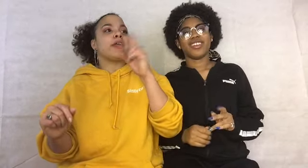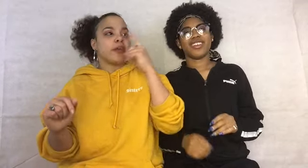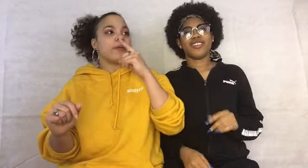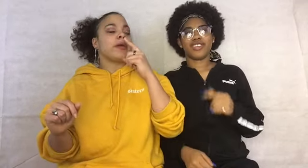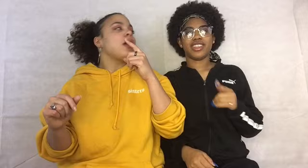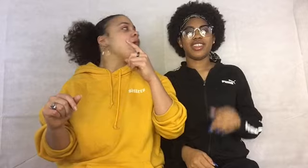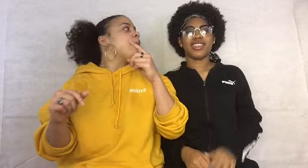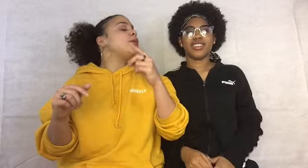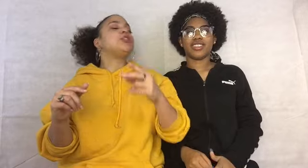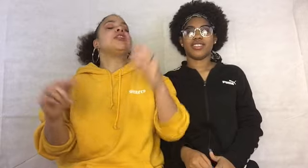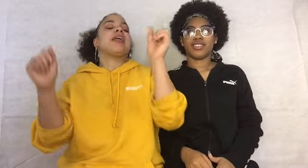She can do both. So don't be afraid to approach her